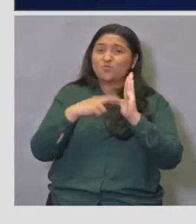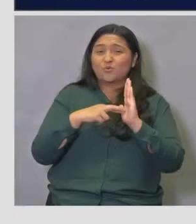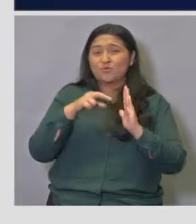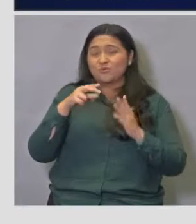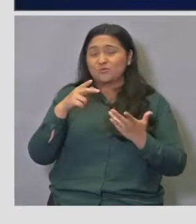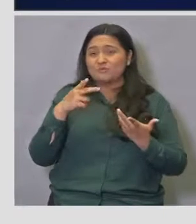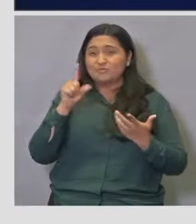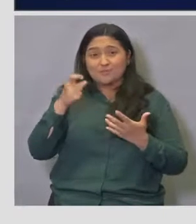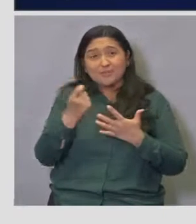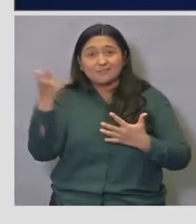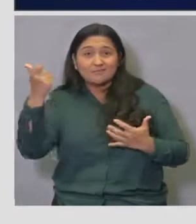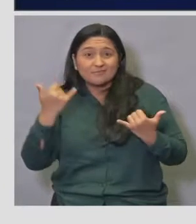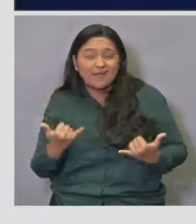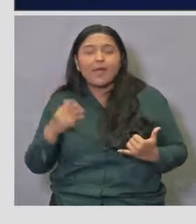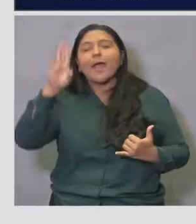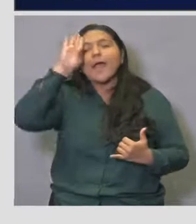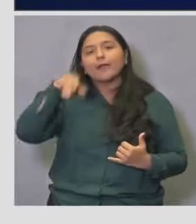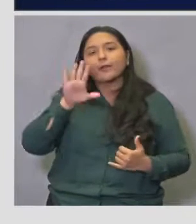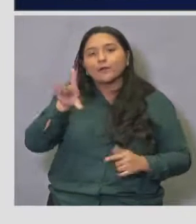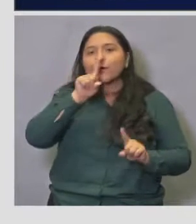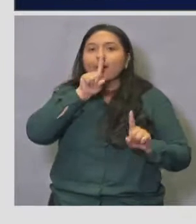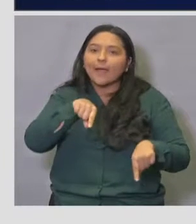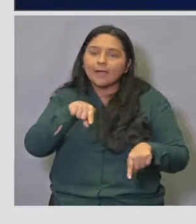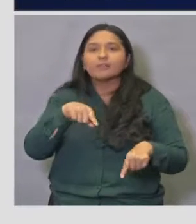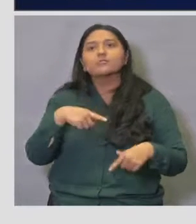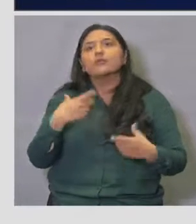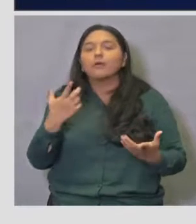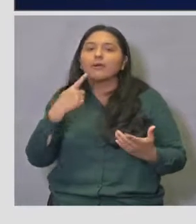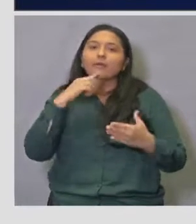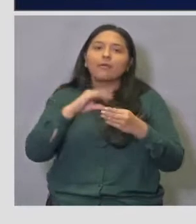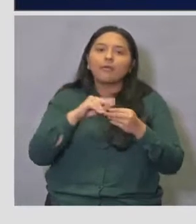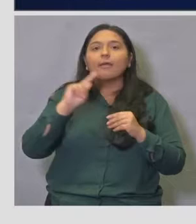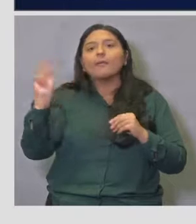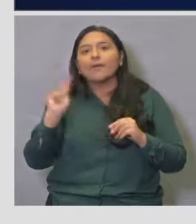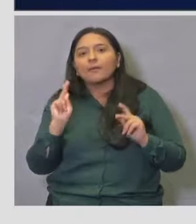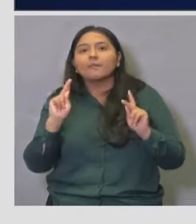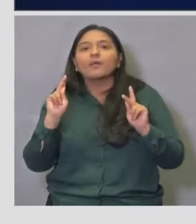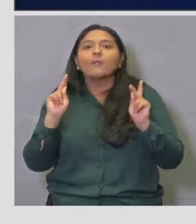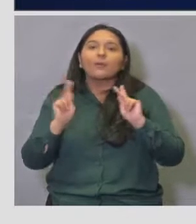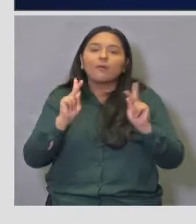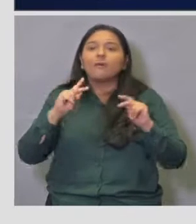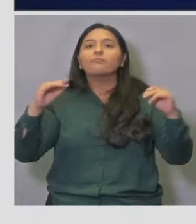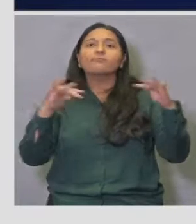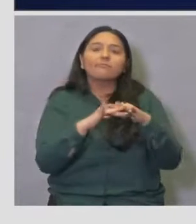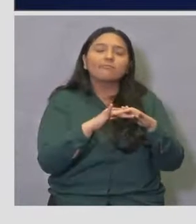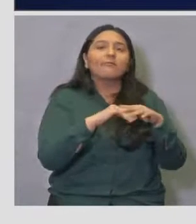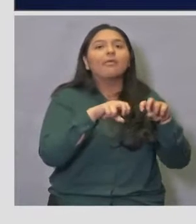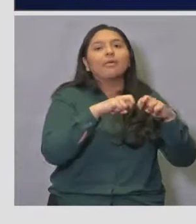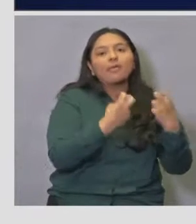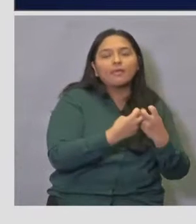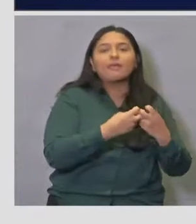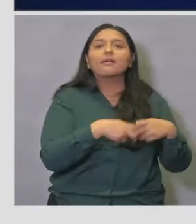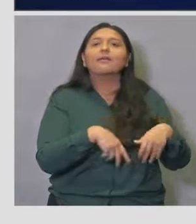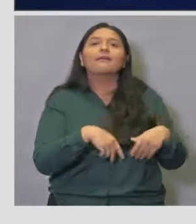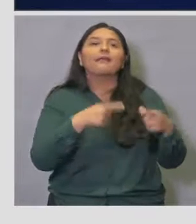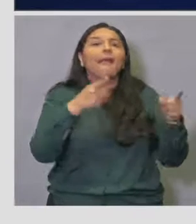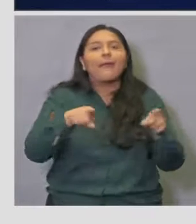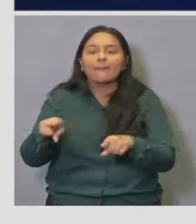MIGHT BE OUTDATED AT THIS POINT.